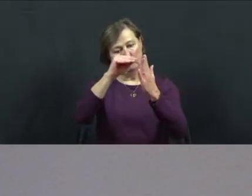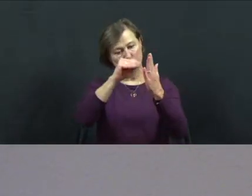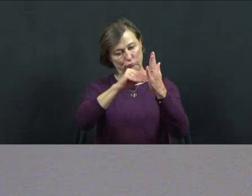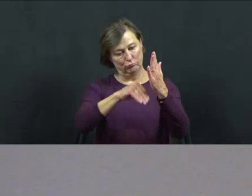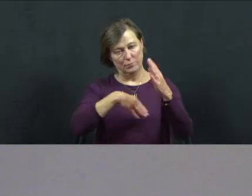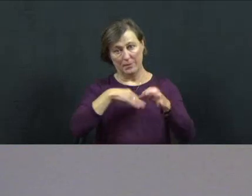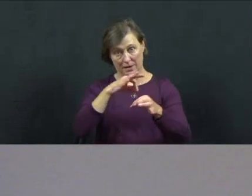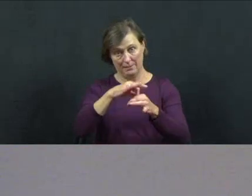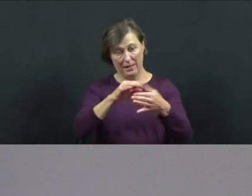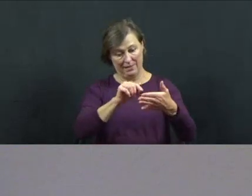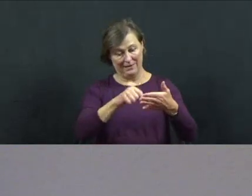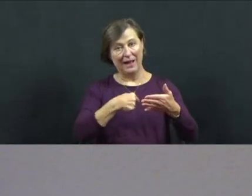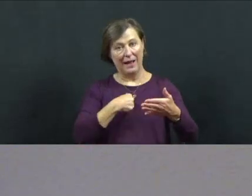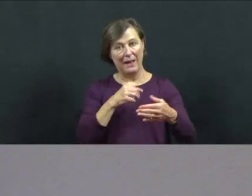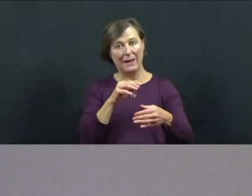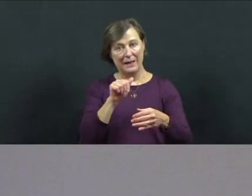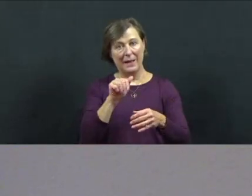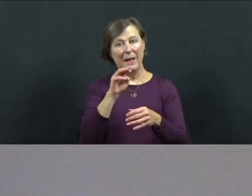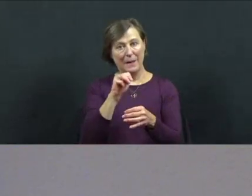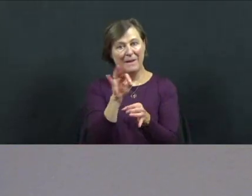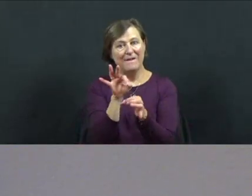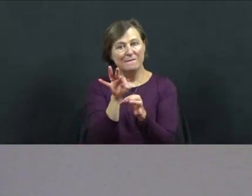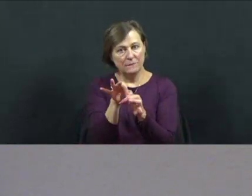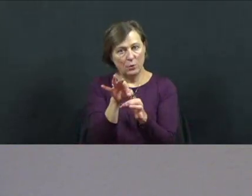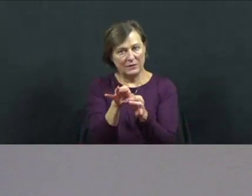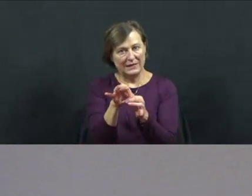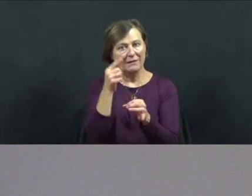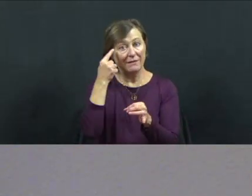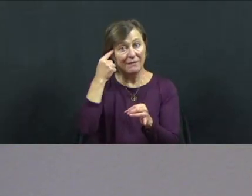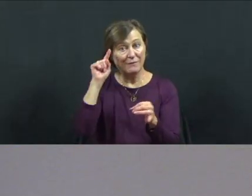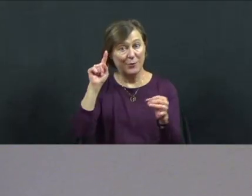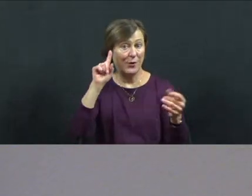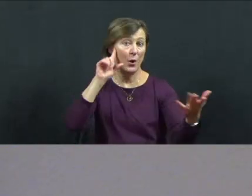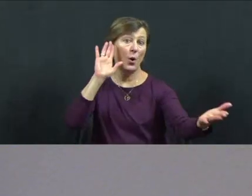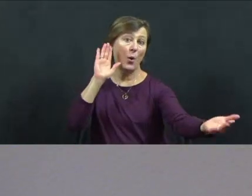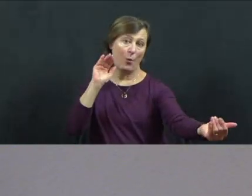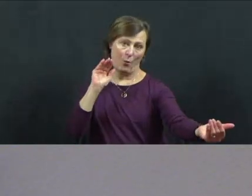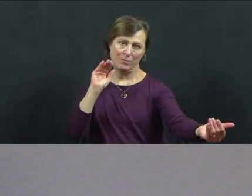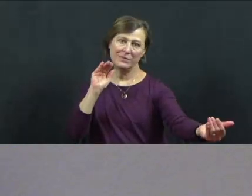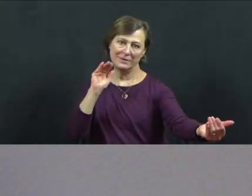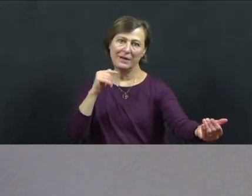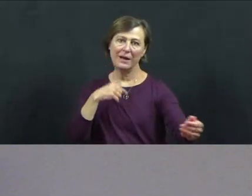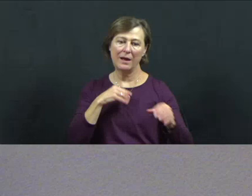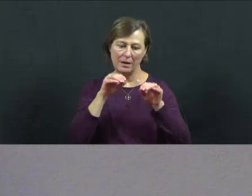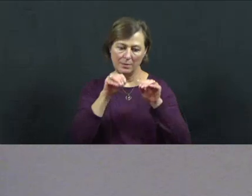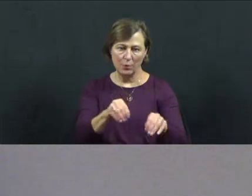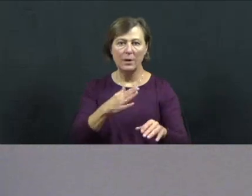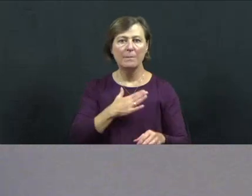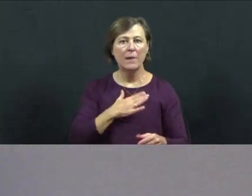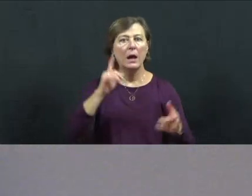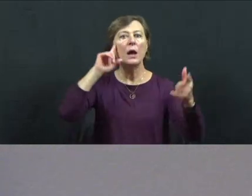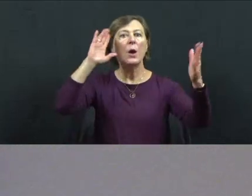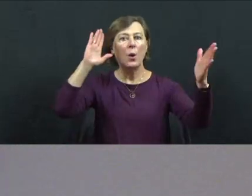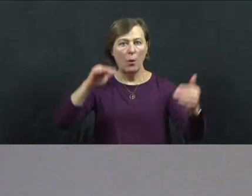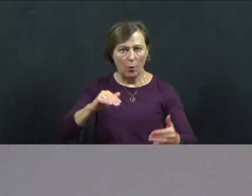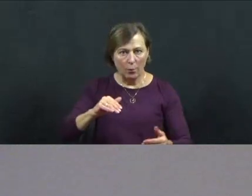I am voting for hope. I am putting my hopes for my community